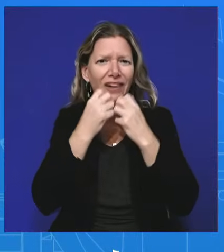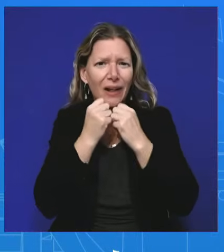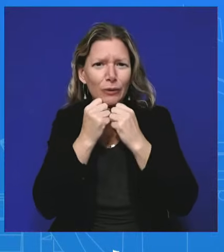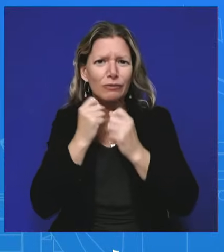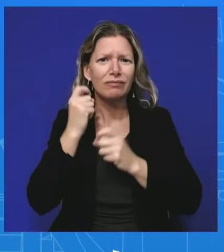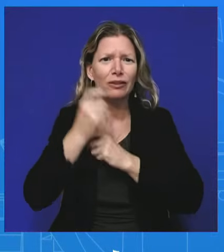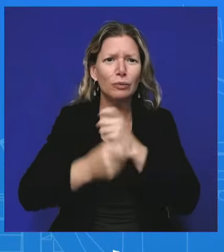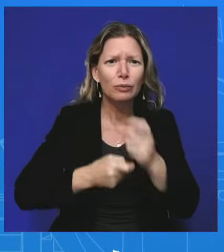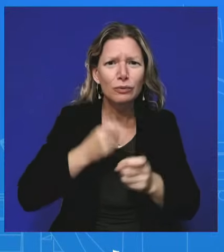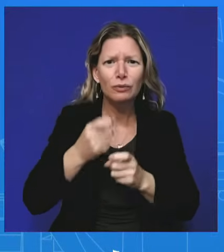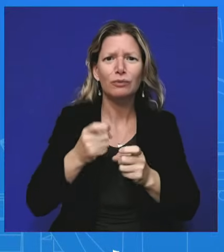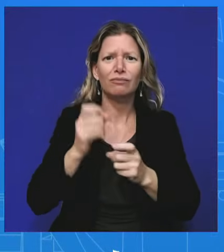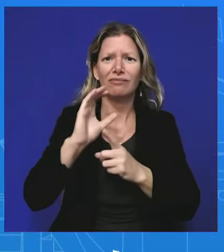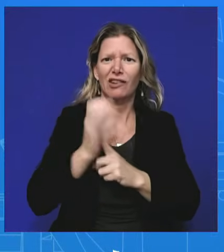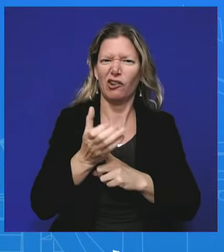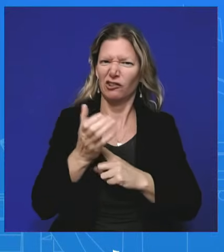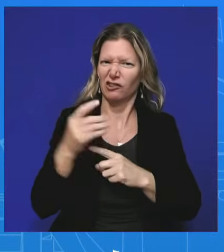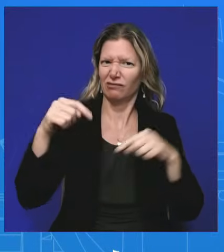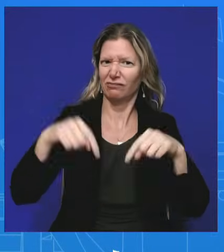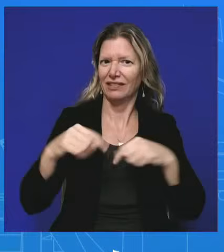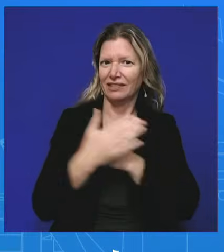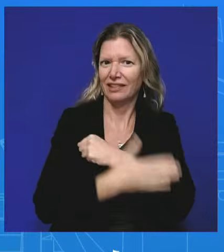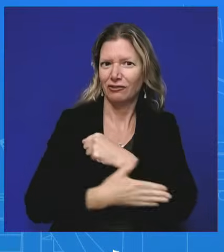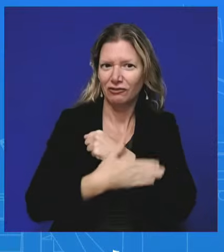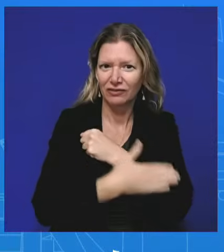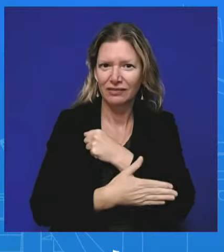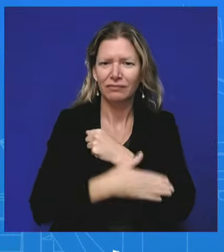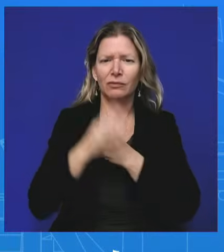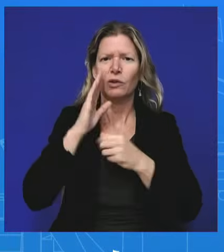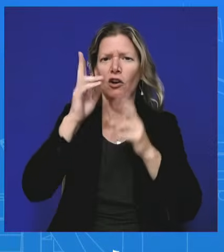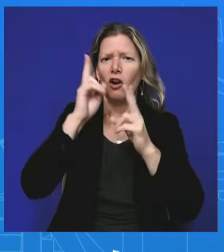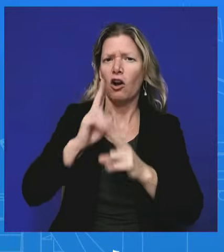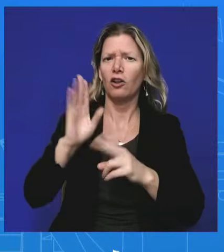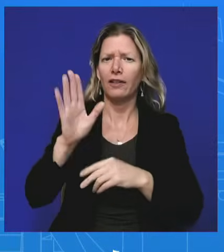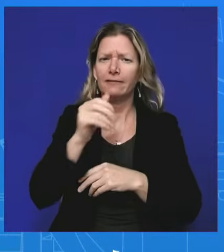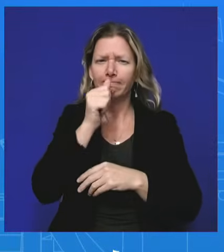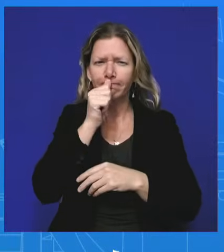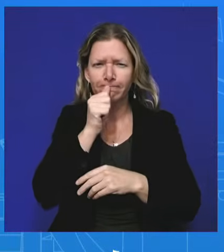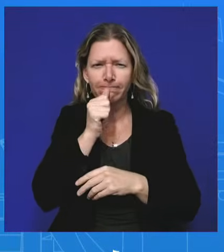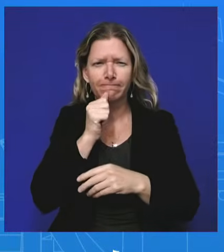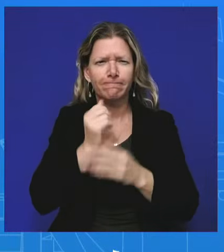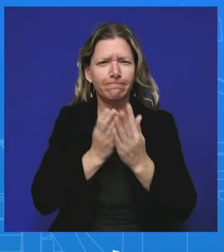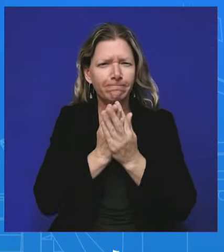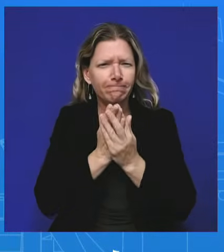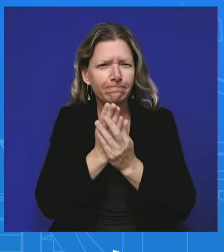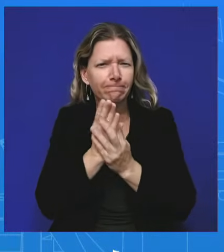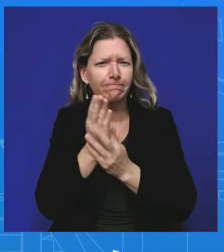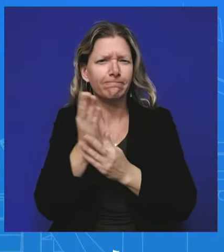of a long and painful history of persecution. On Tuesday, the President will travel to New Hampshire.